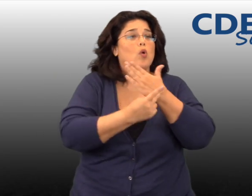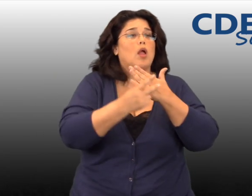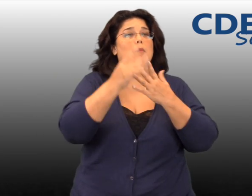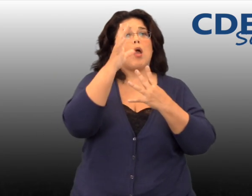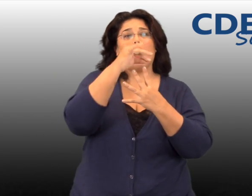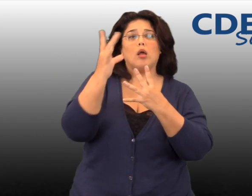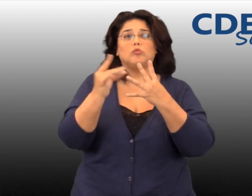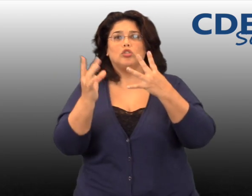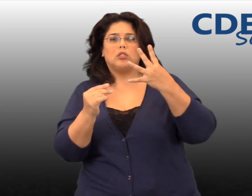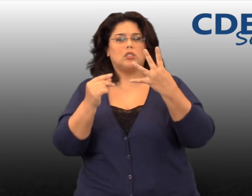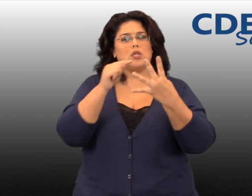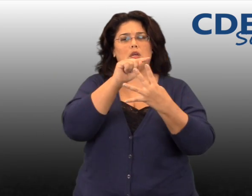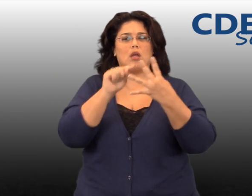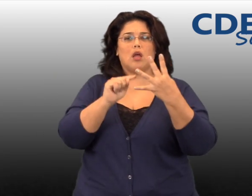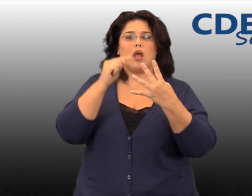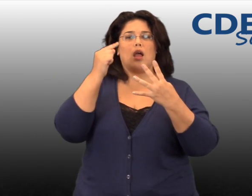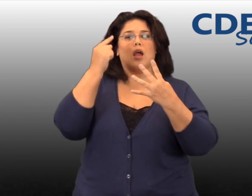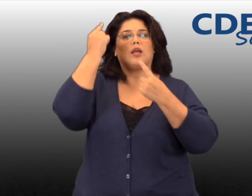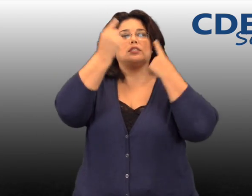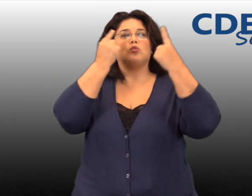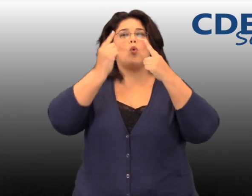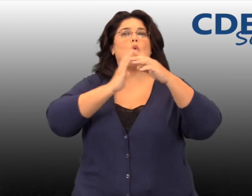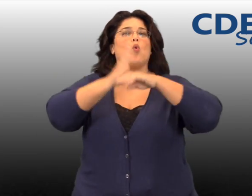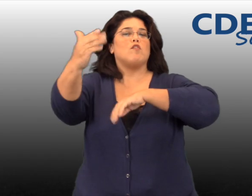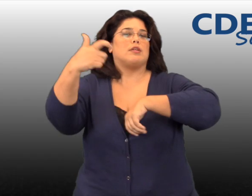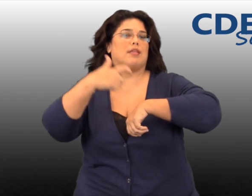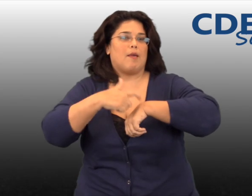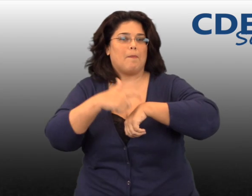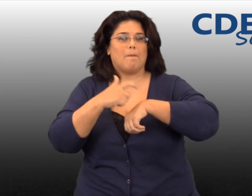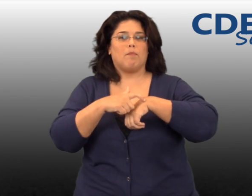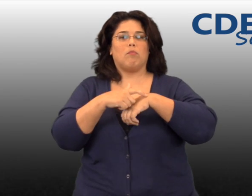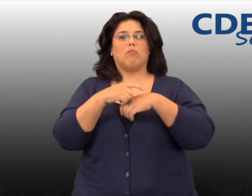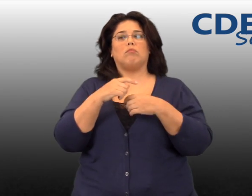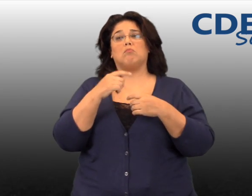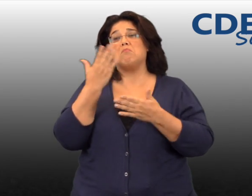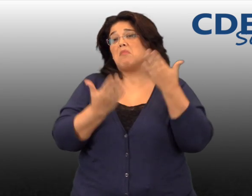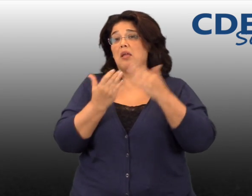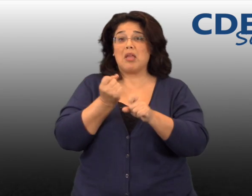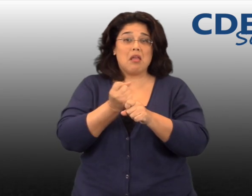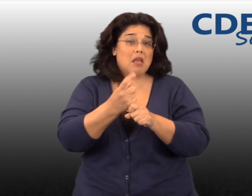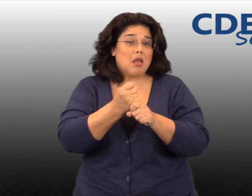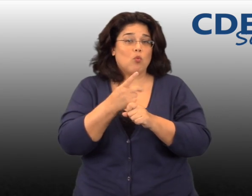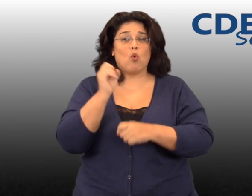Historically placement options are considered over time, at the annual IEP meeting or even